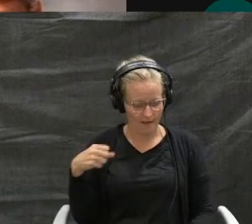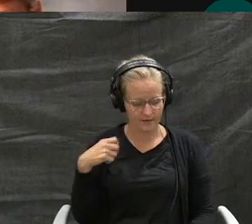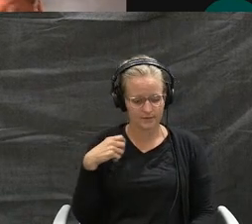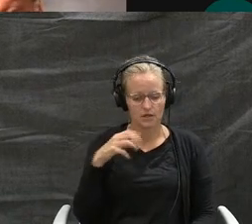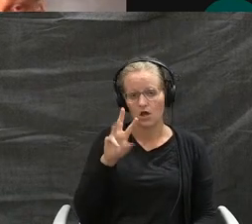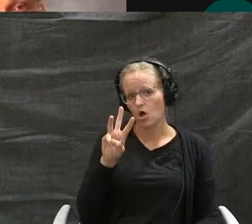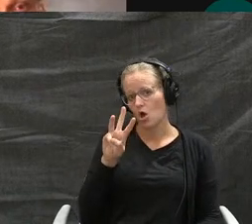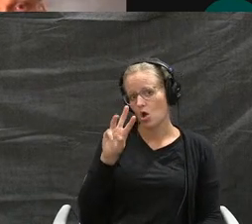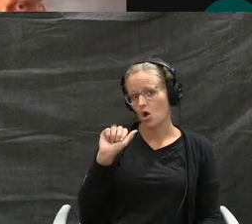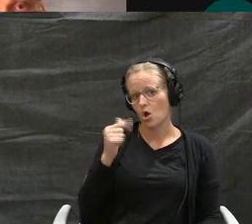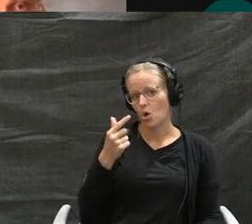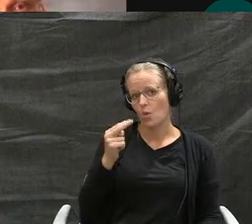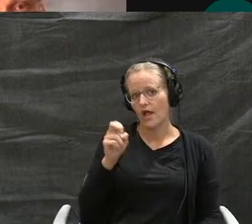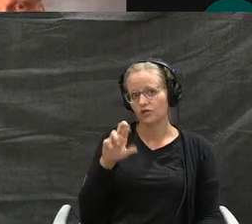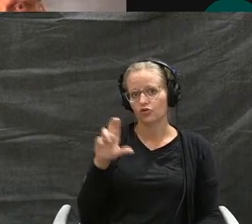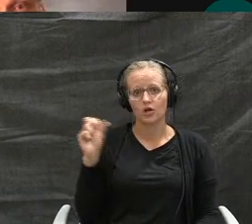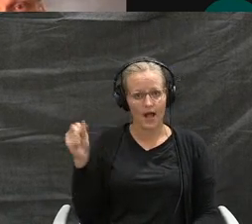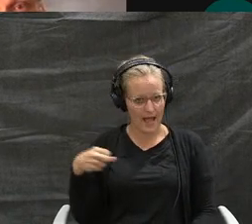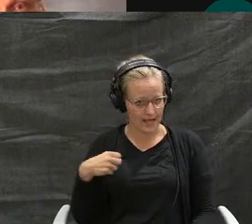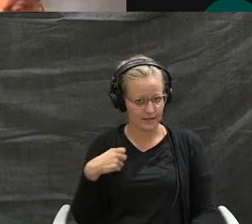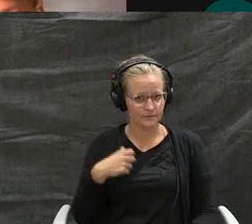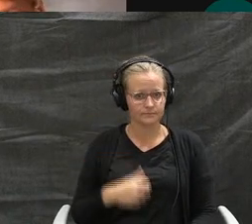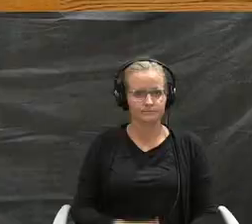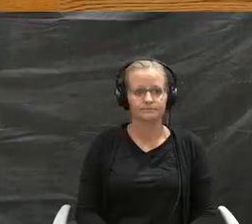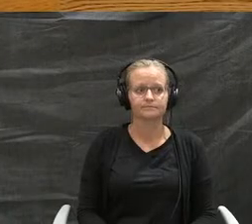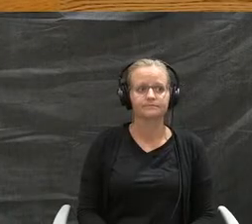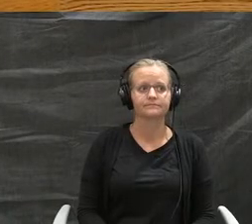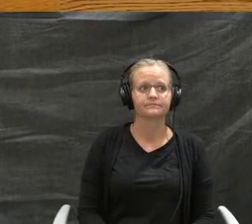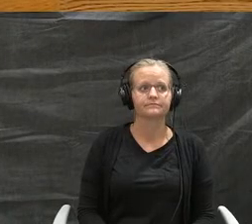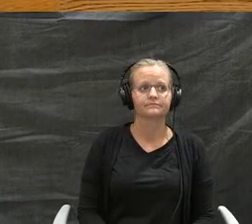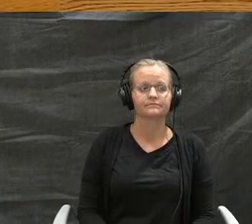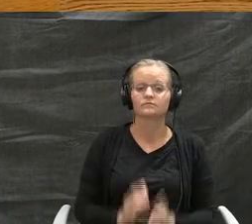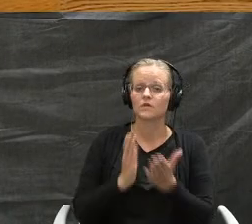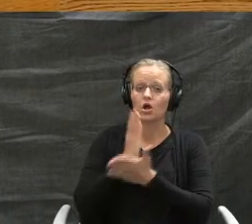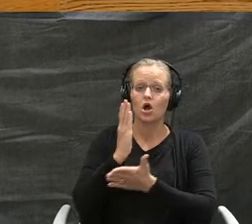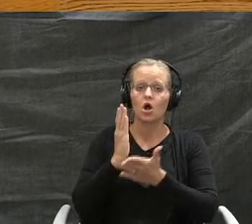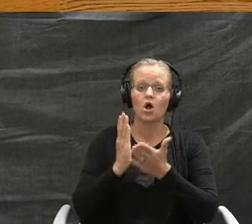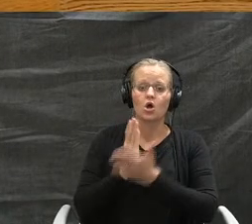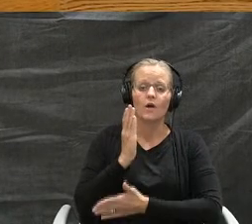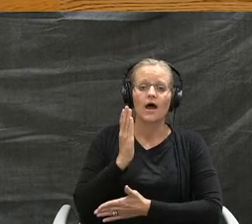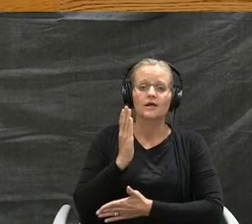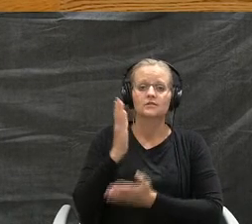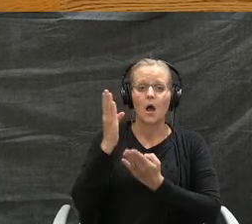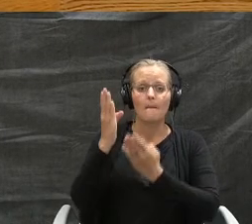Hi. Motion carries in Doctor Peterson. I can't forget